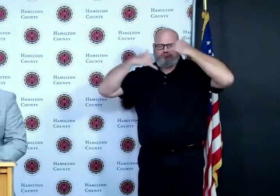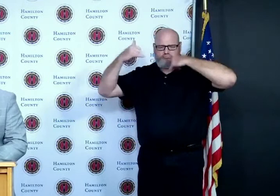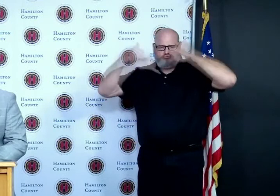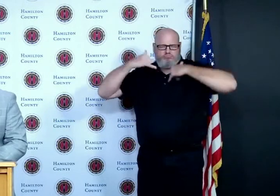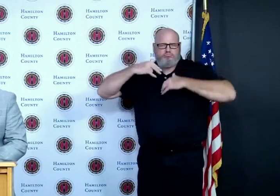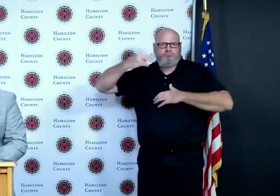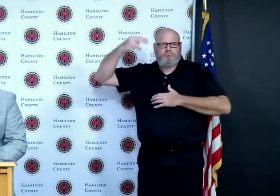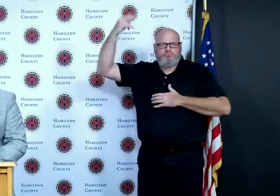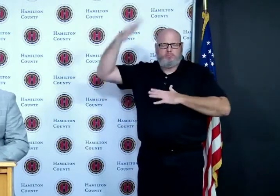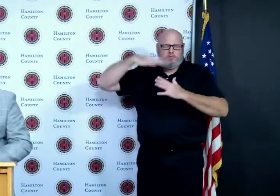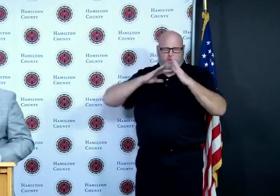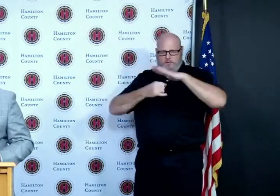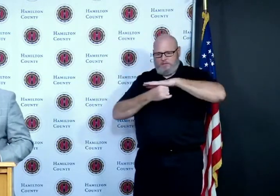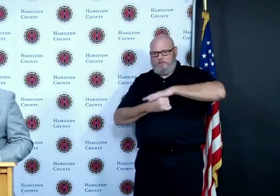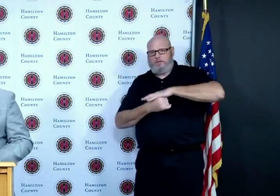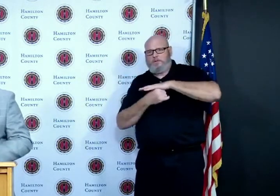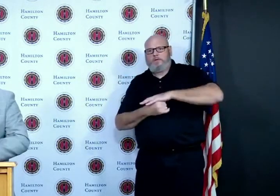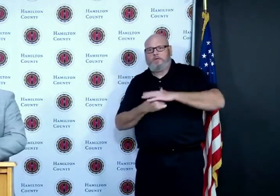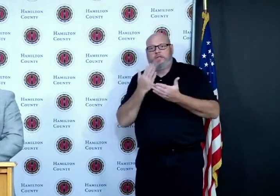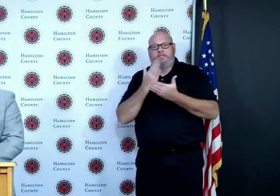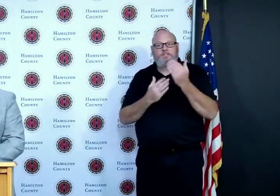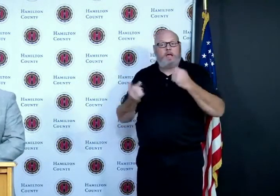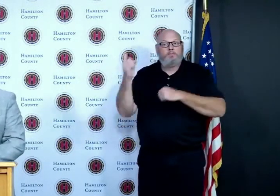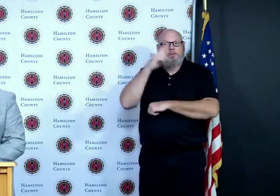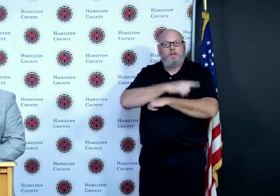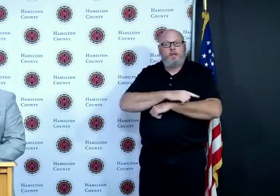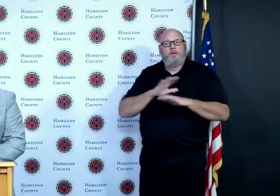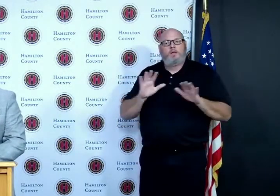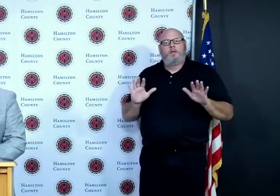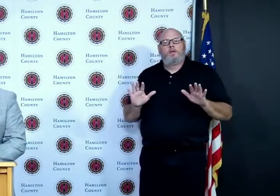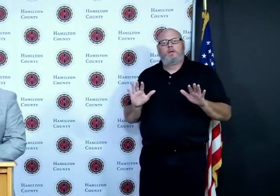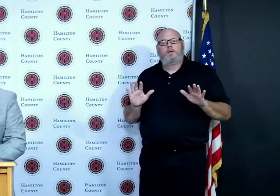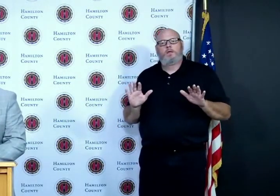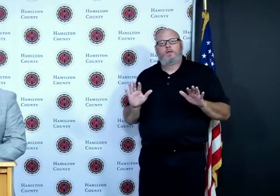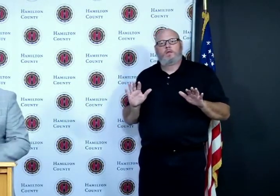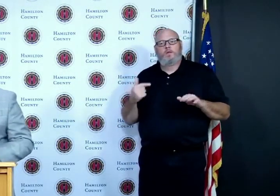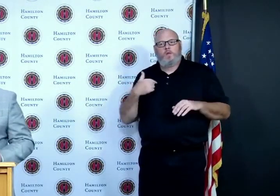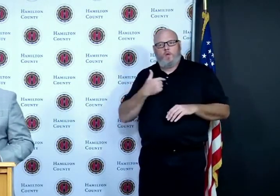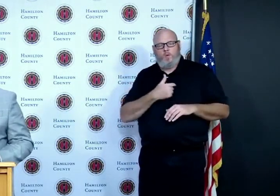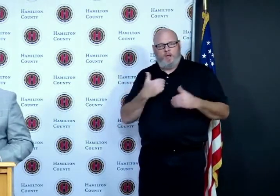contact tracers and outbreak specialists working with us and ironically the good news is right